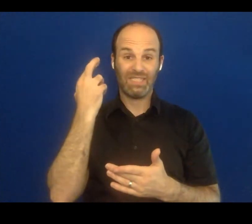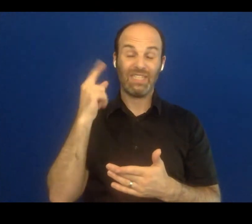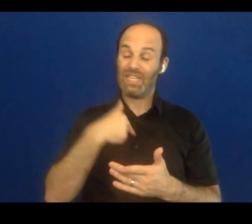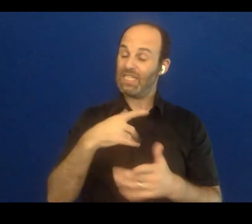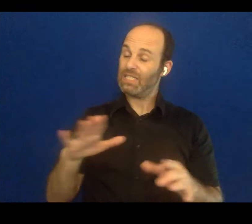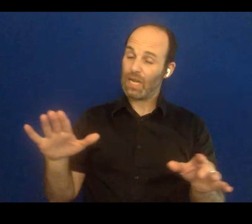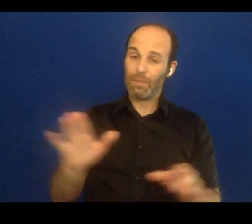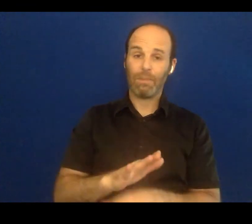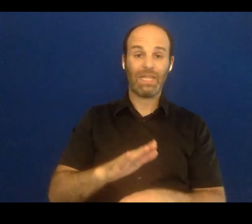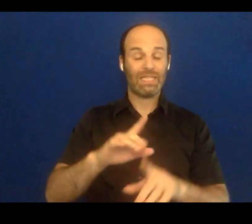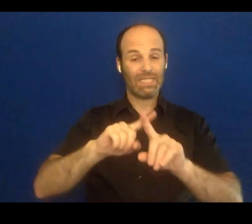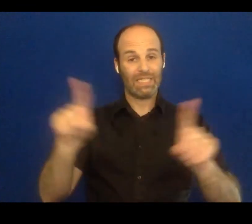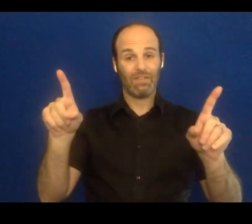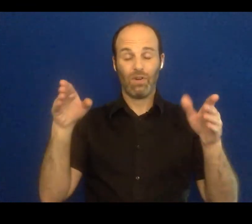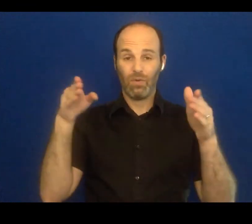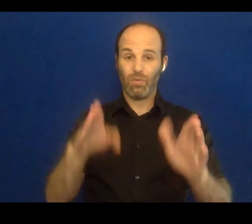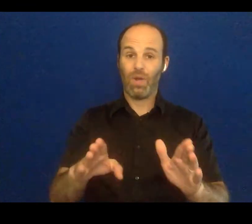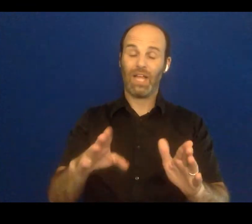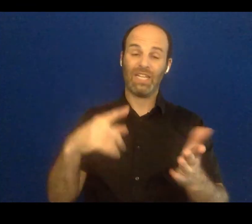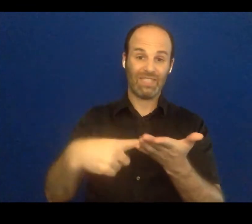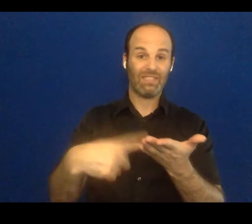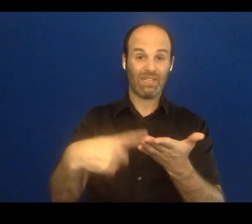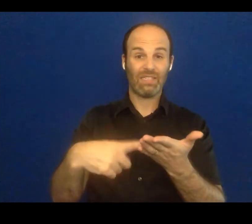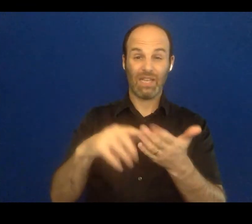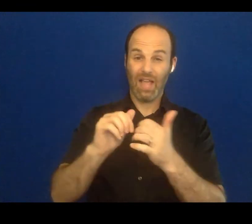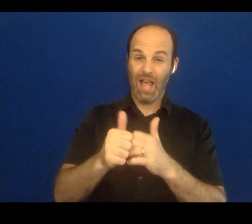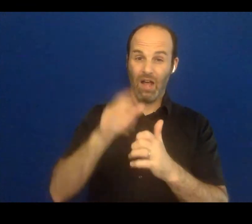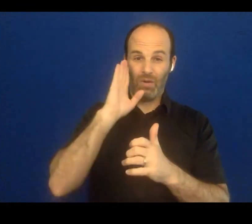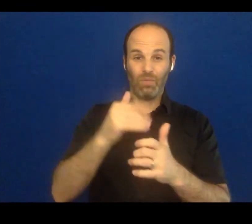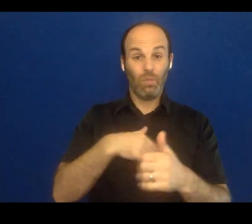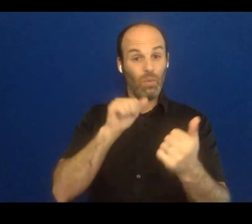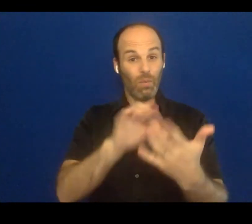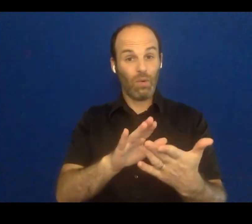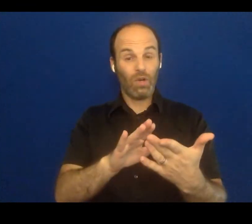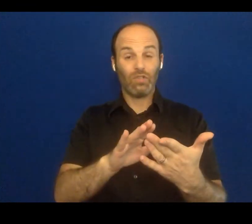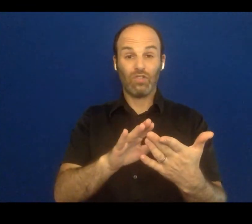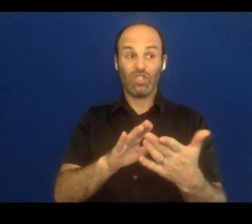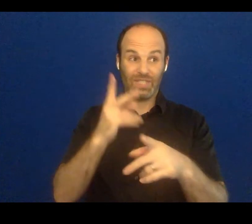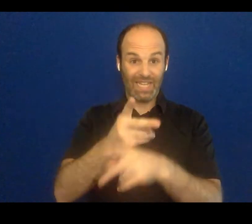DIFFERENT WAY OF TALKING ABOUT HOW WE ARE GOING TO APPROACH THE WAY THAT WE DELIVER CARE AND